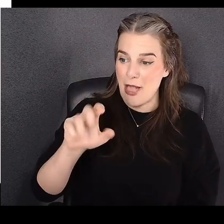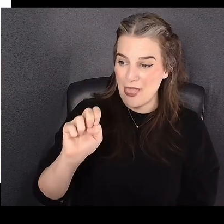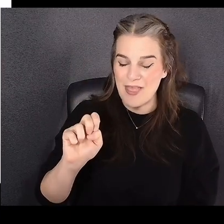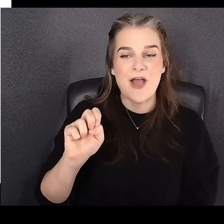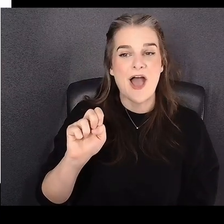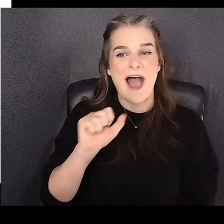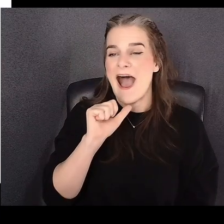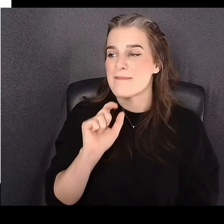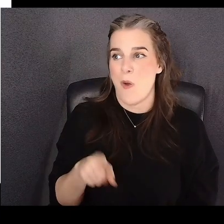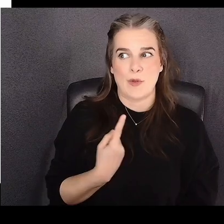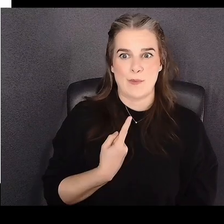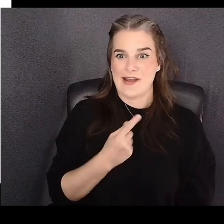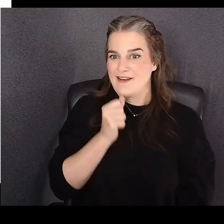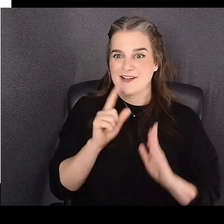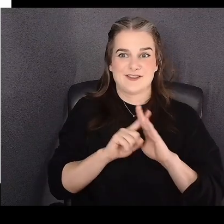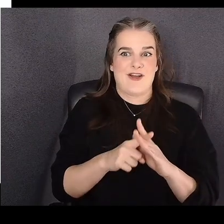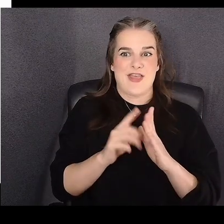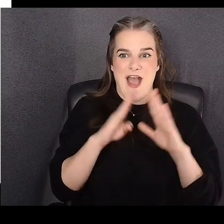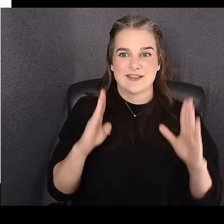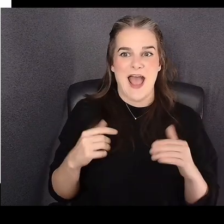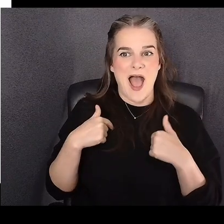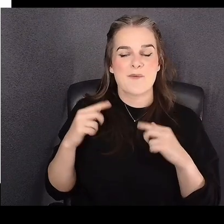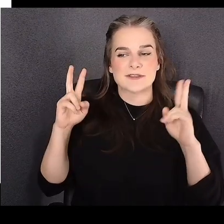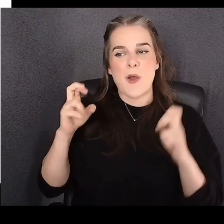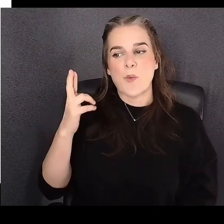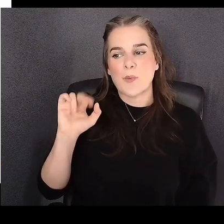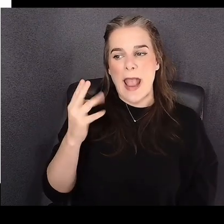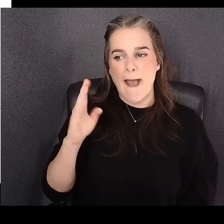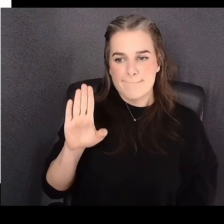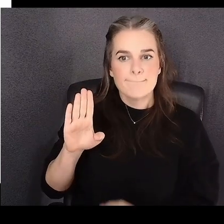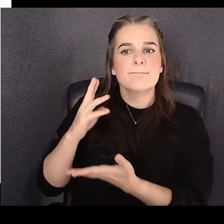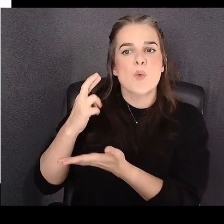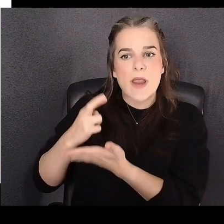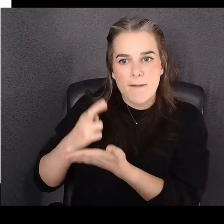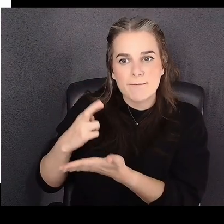I was in rehab and long term care. But I've always been connected to here.